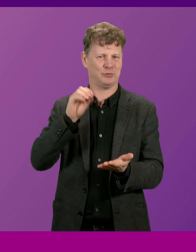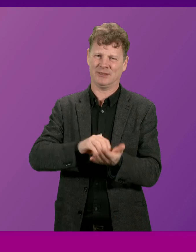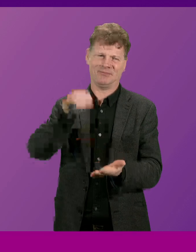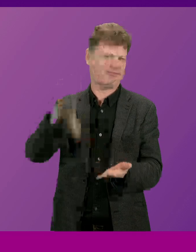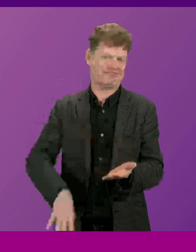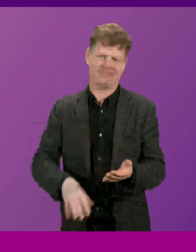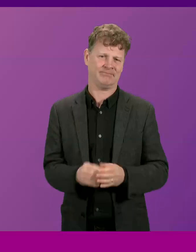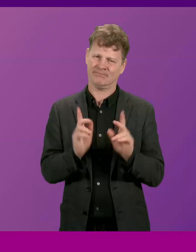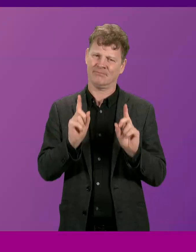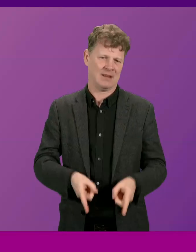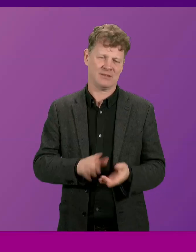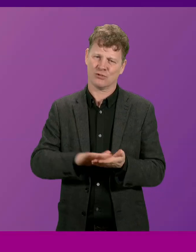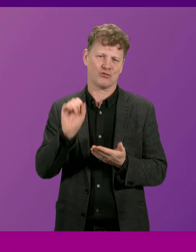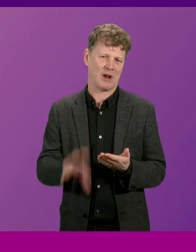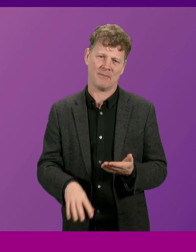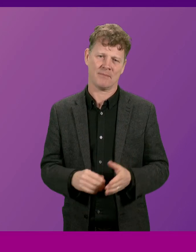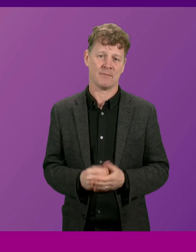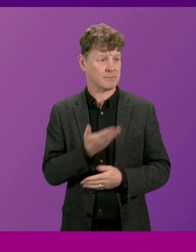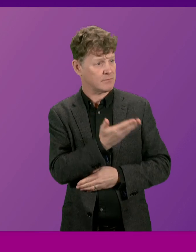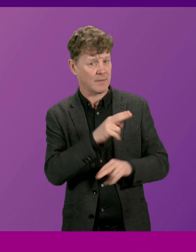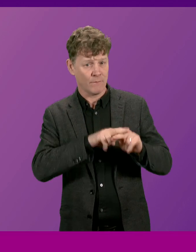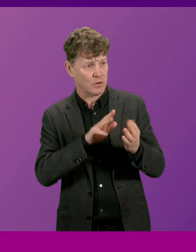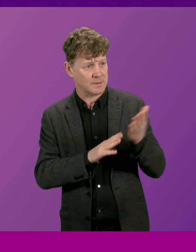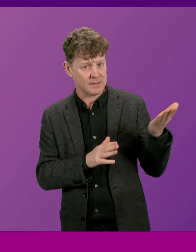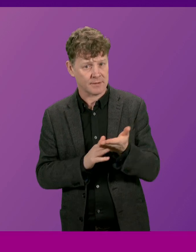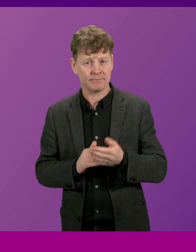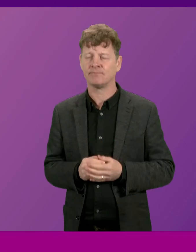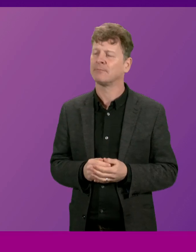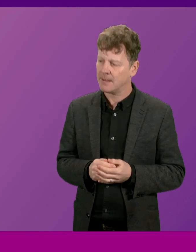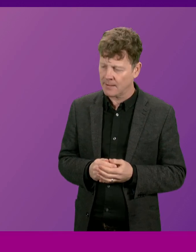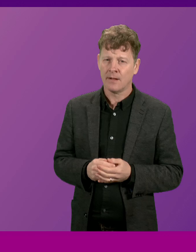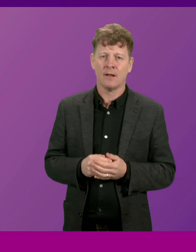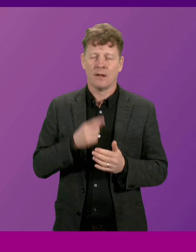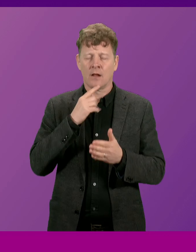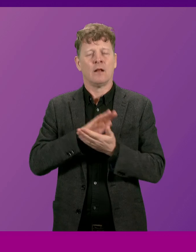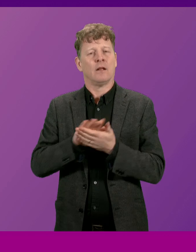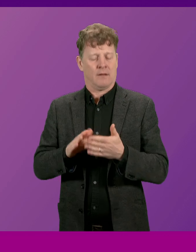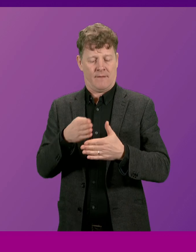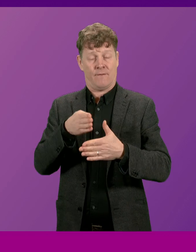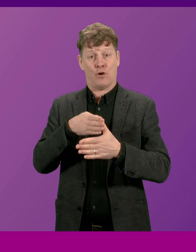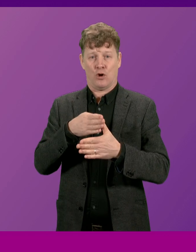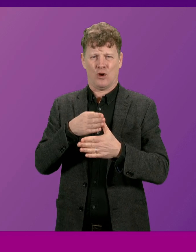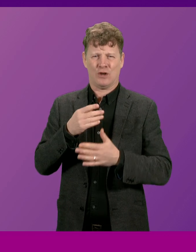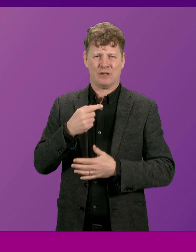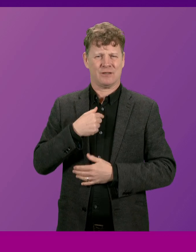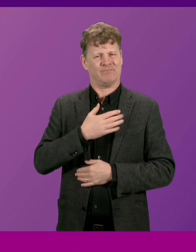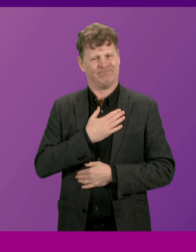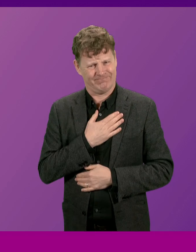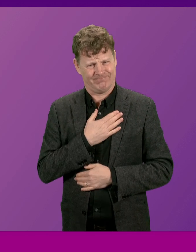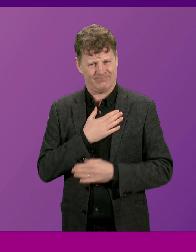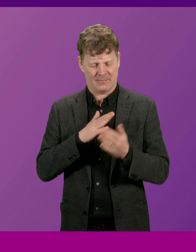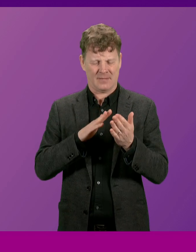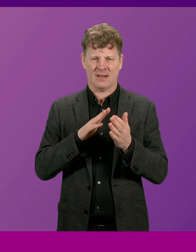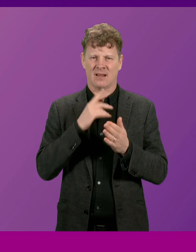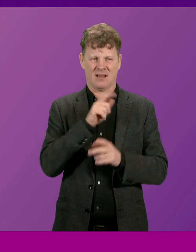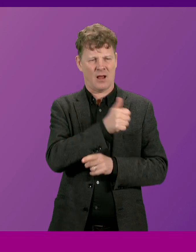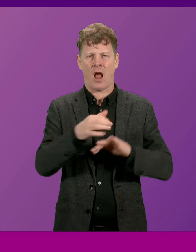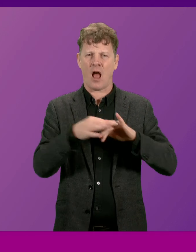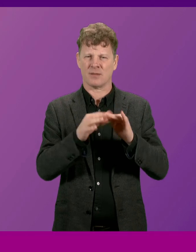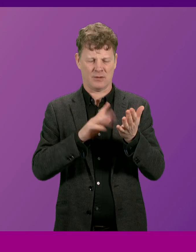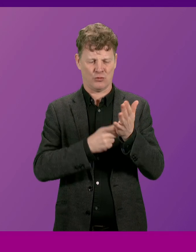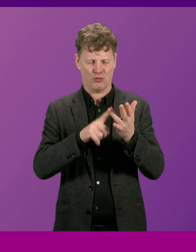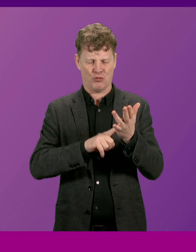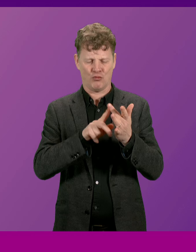First, I express my sympathy to Mrs Rollinson for the loss of her husband. The attack that